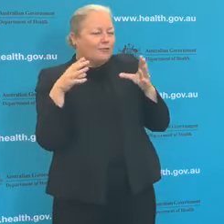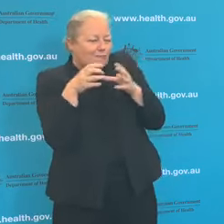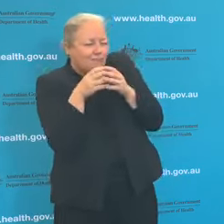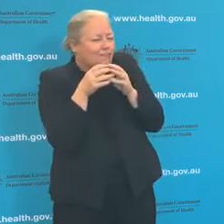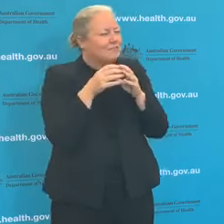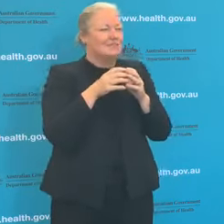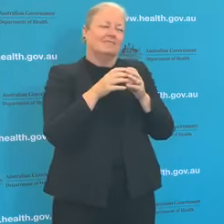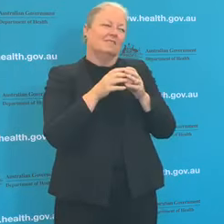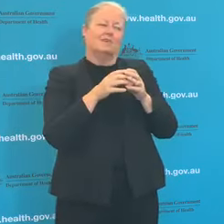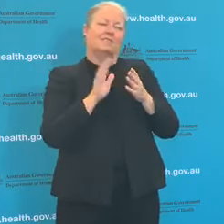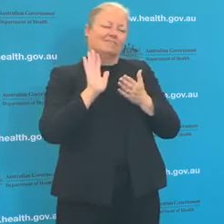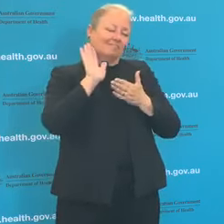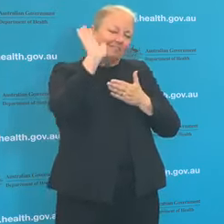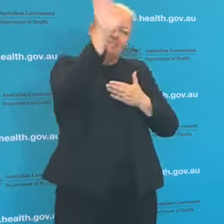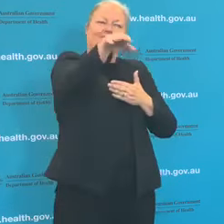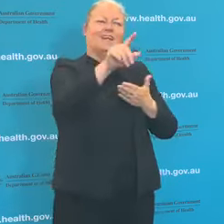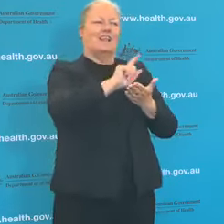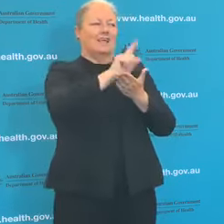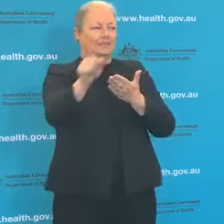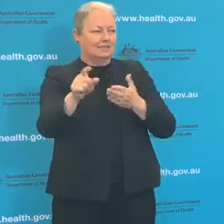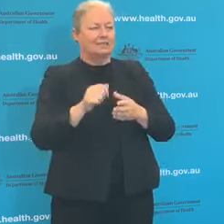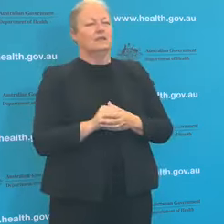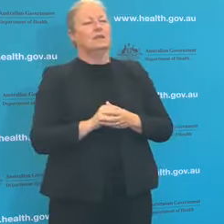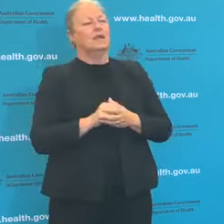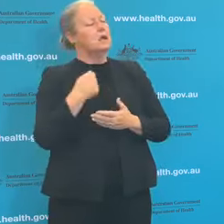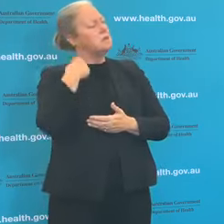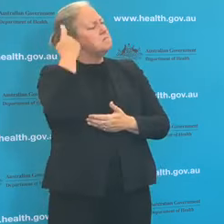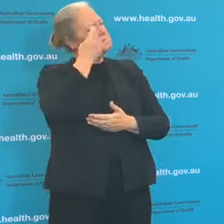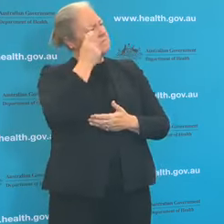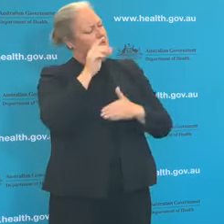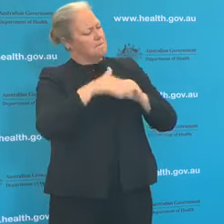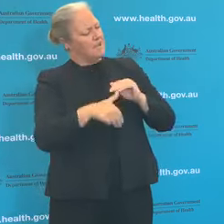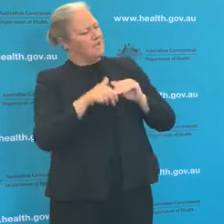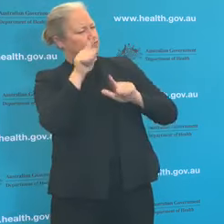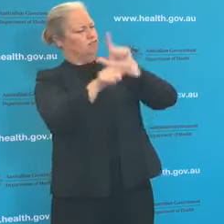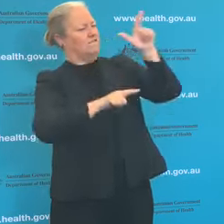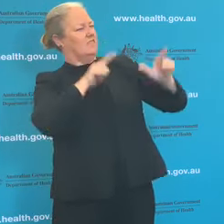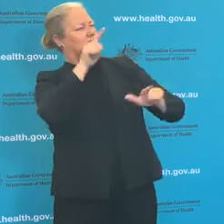What about interstate travel? What has to happen before the advice to stay,